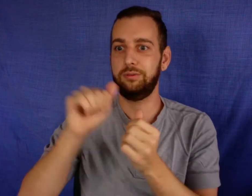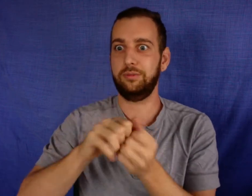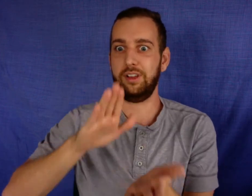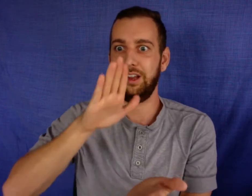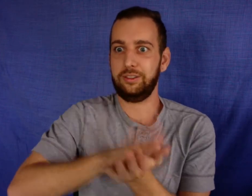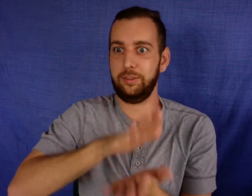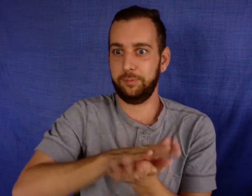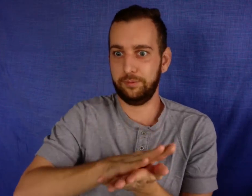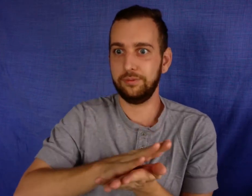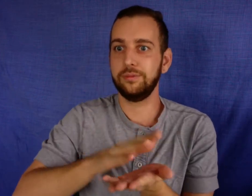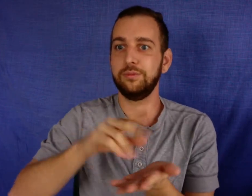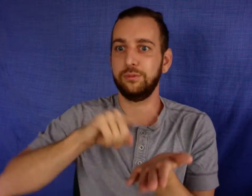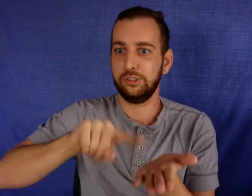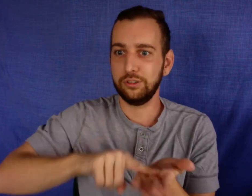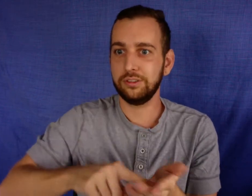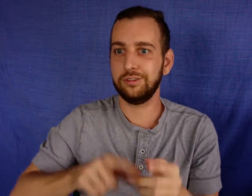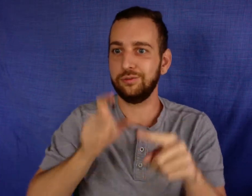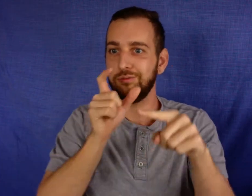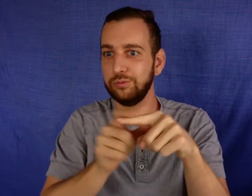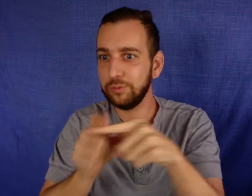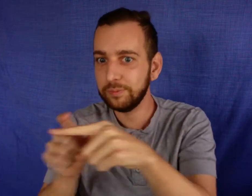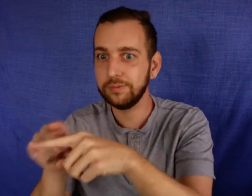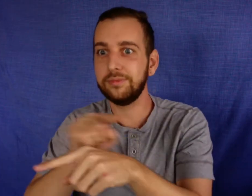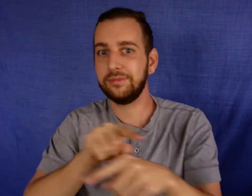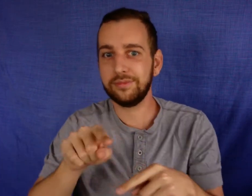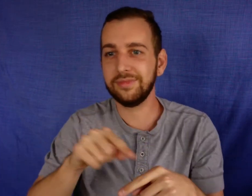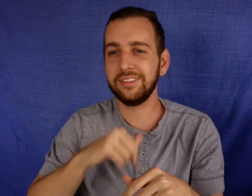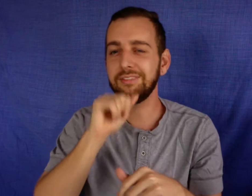With academic research and the terminology involved,